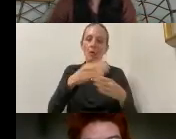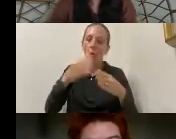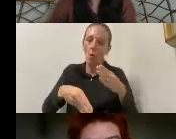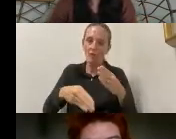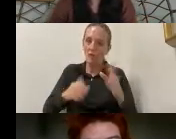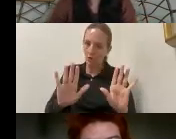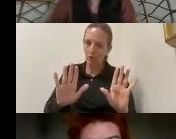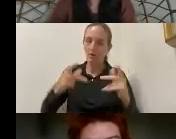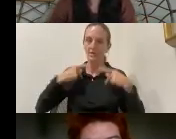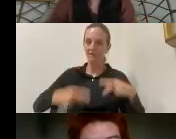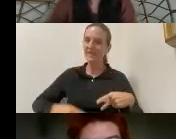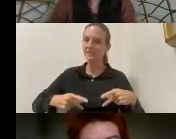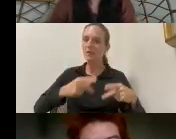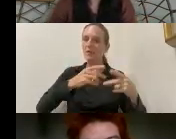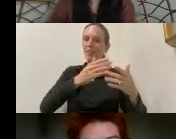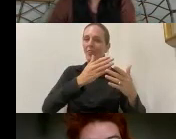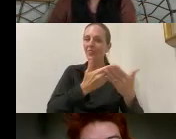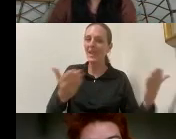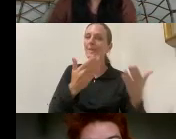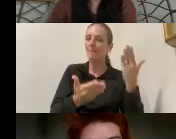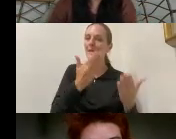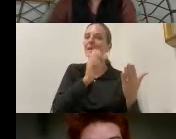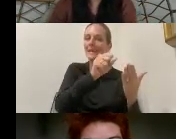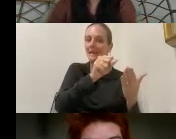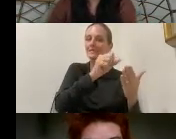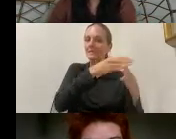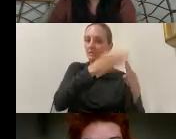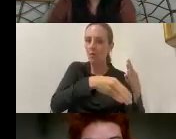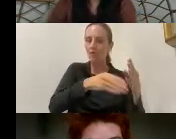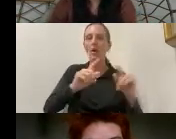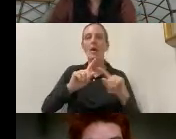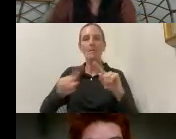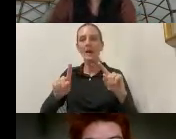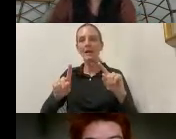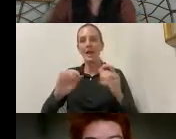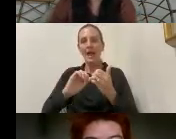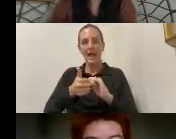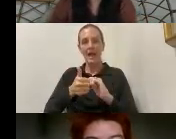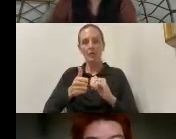thing maybe, but it takes a toll. So how do you turn off survival mode to start living again?